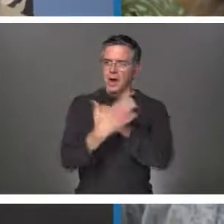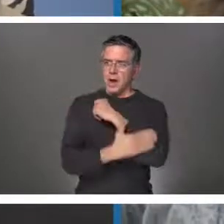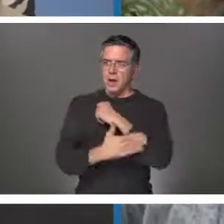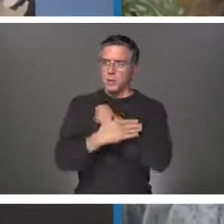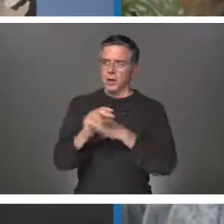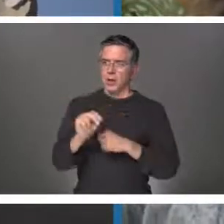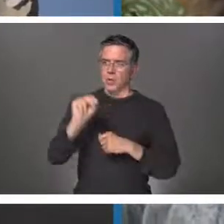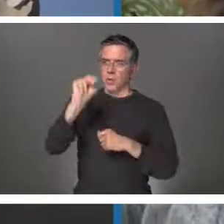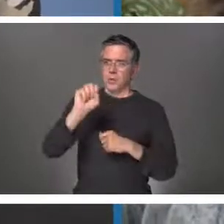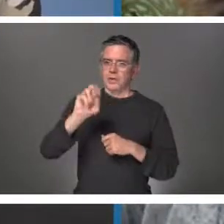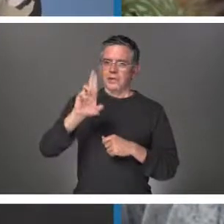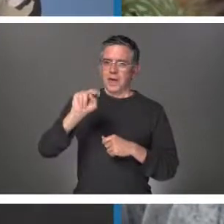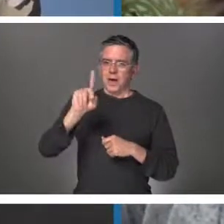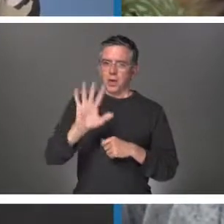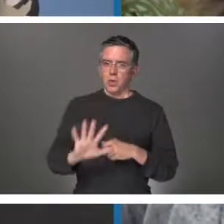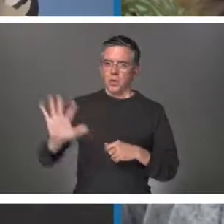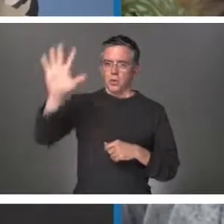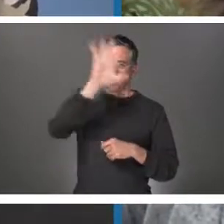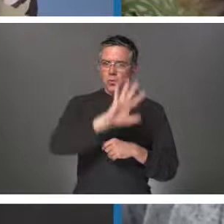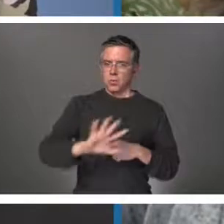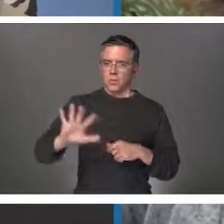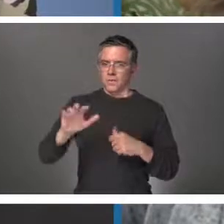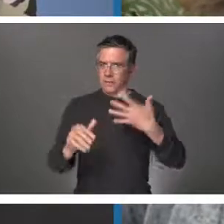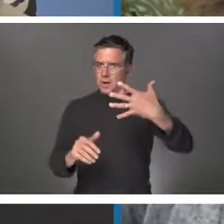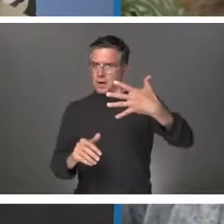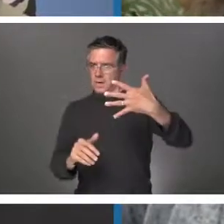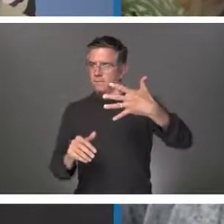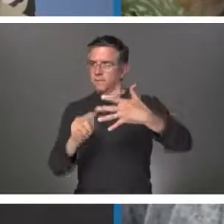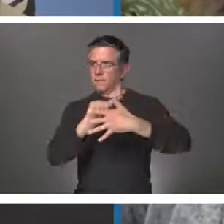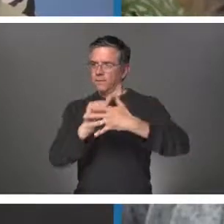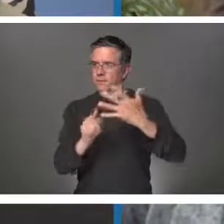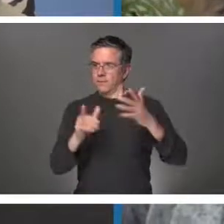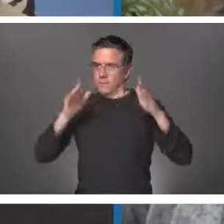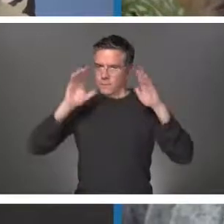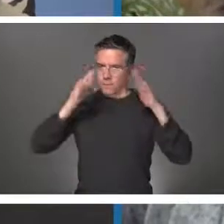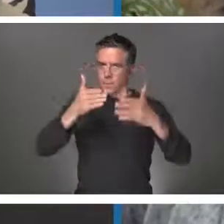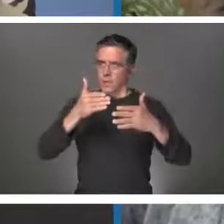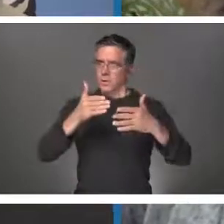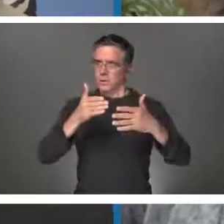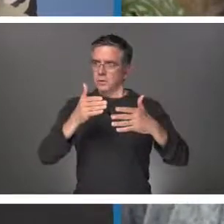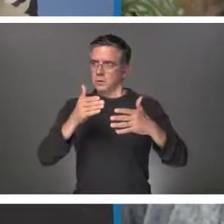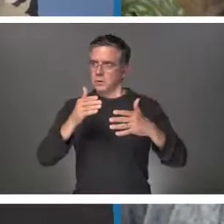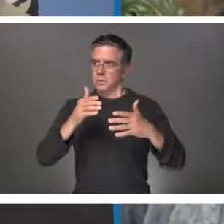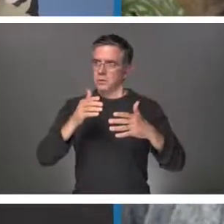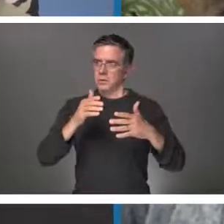with some intentionality around thinking strategically across jurisdictional boundaries